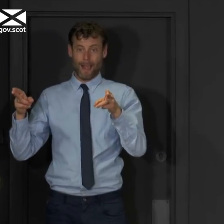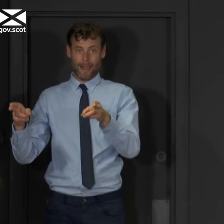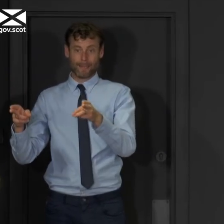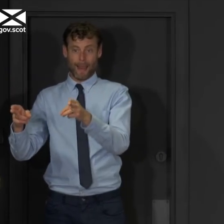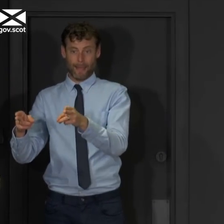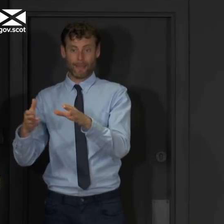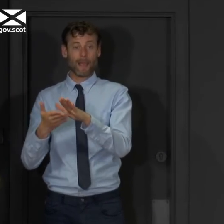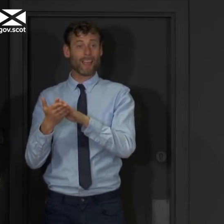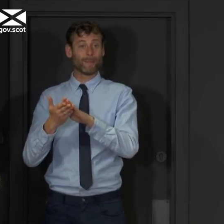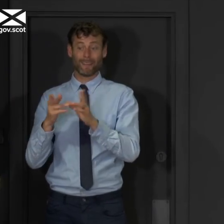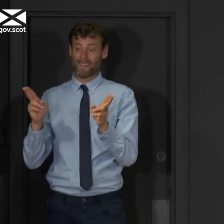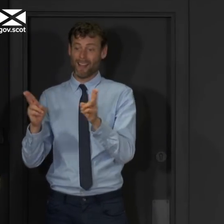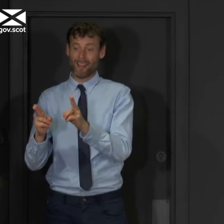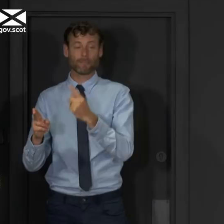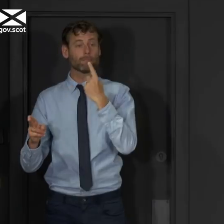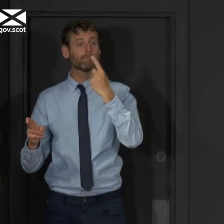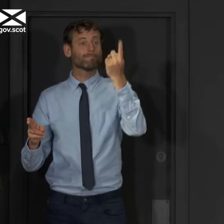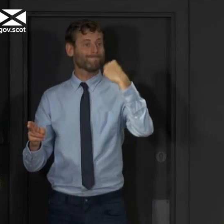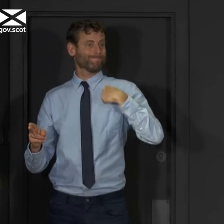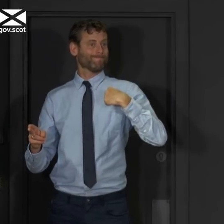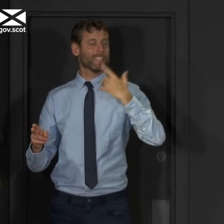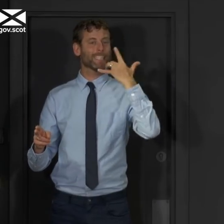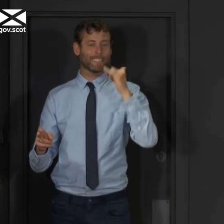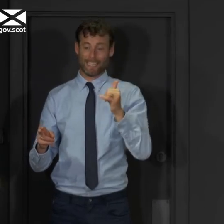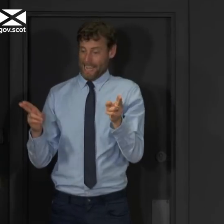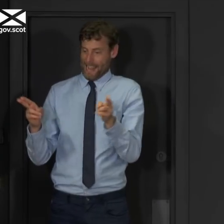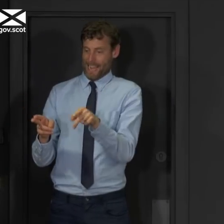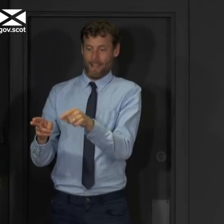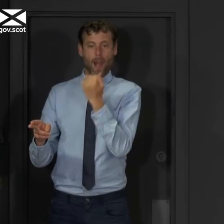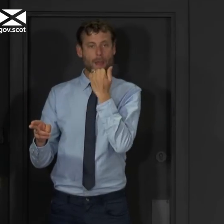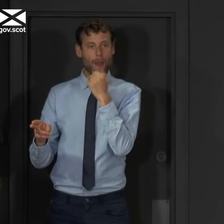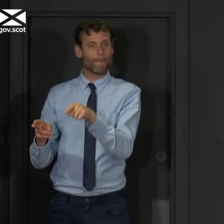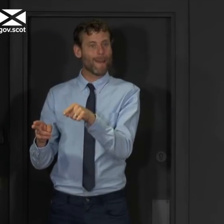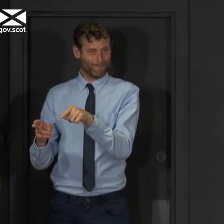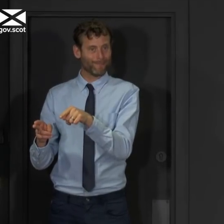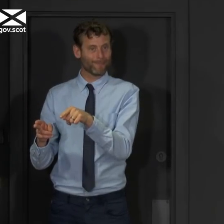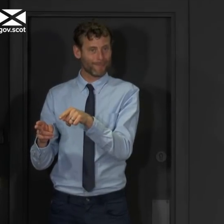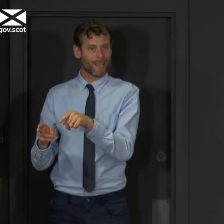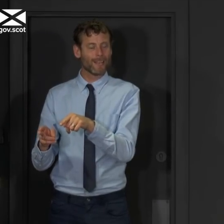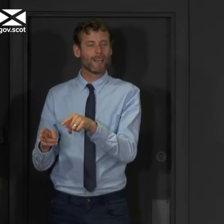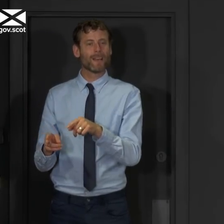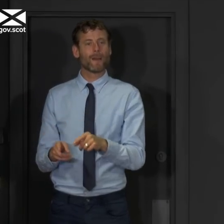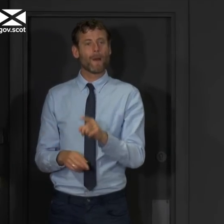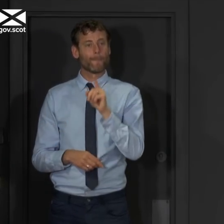will be fewer people with symptoms. But we want to see the strands of testing which are